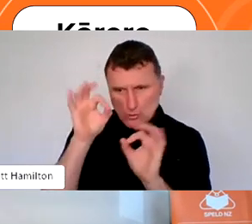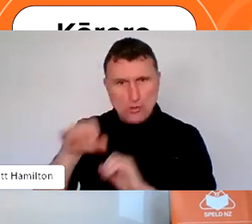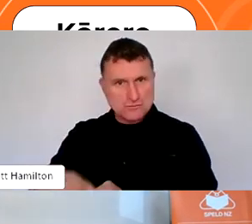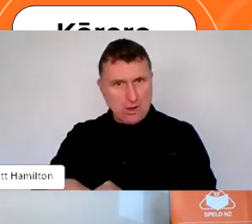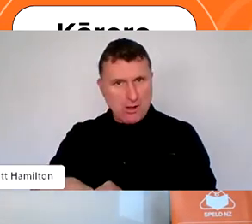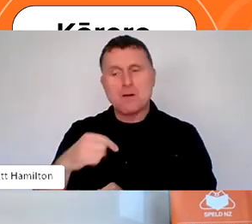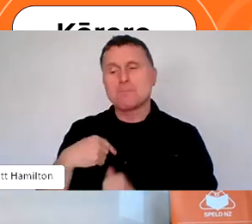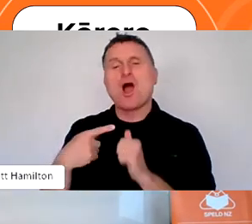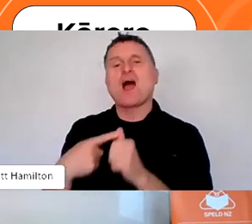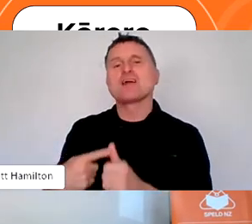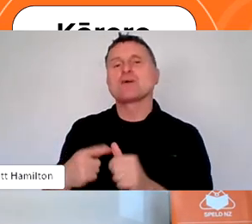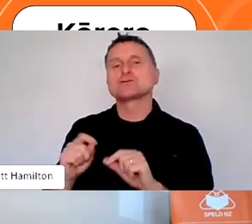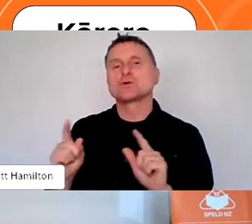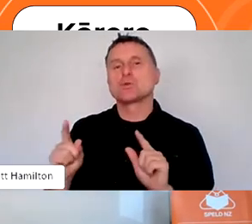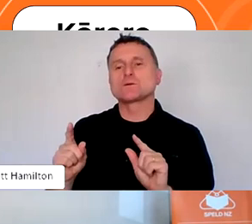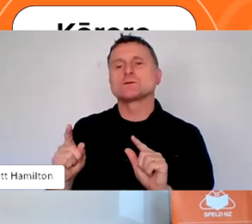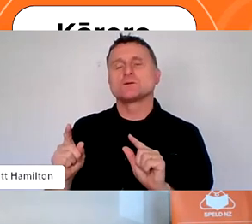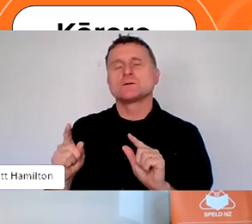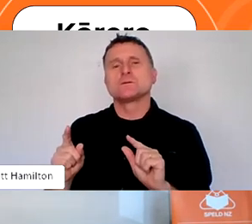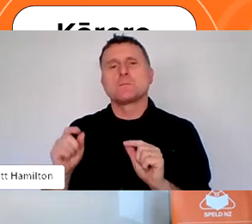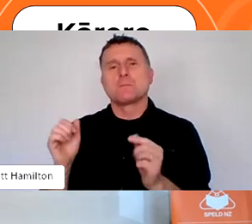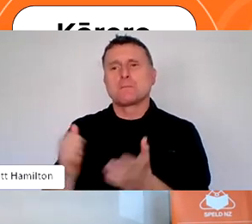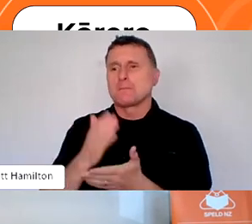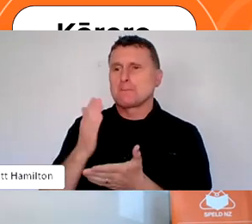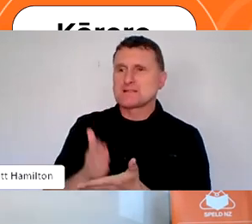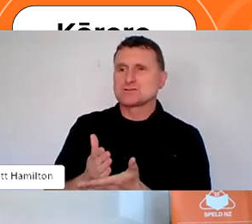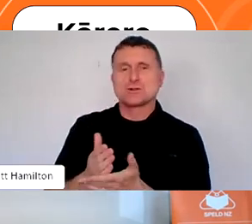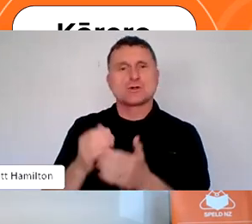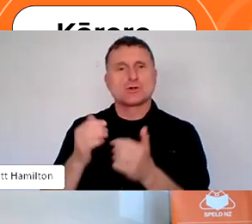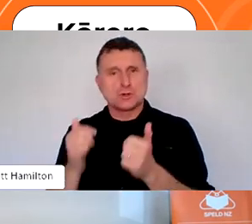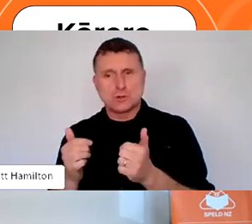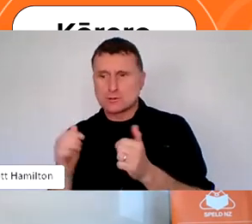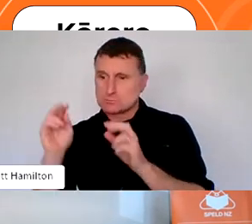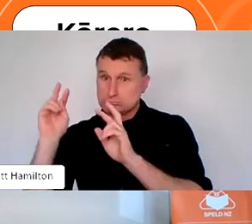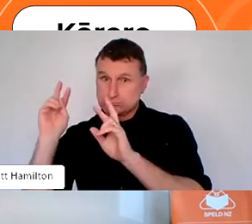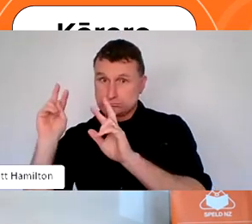to take really good, objective observations, pass them along to